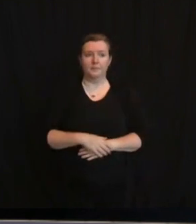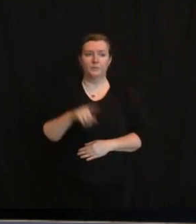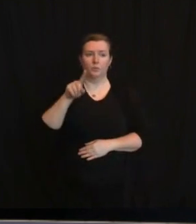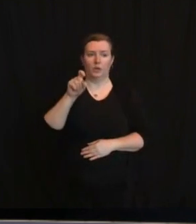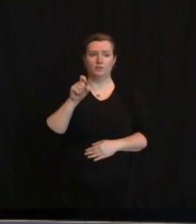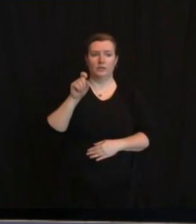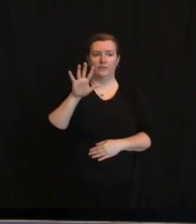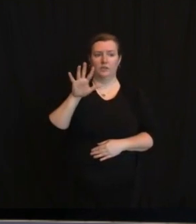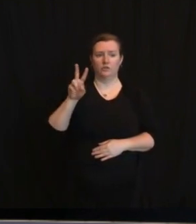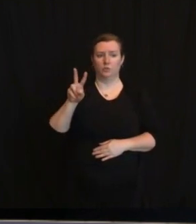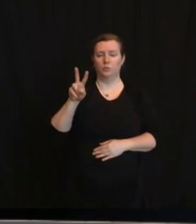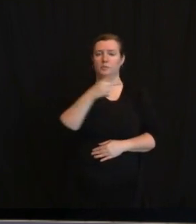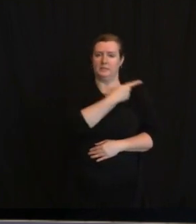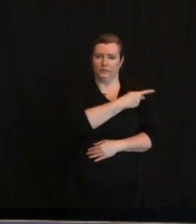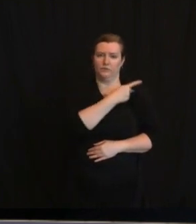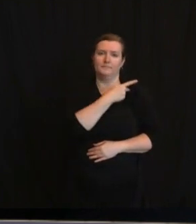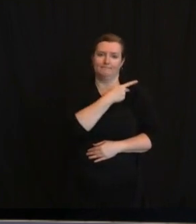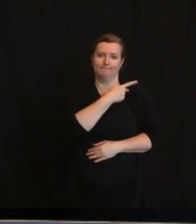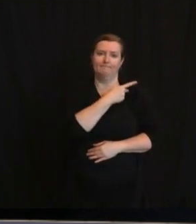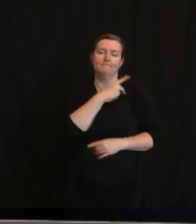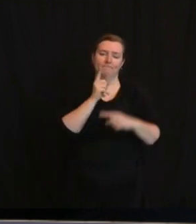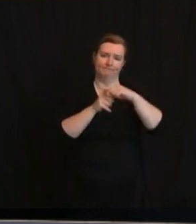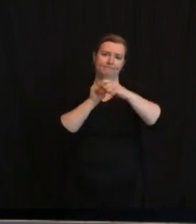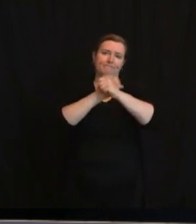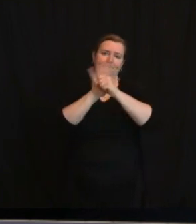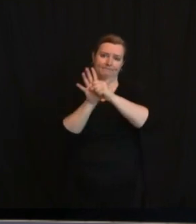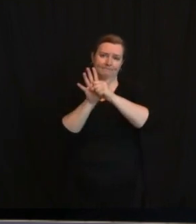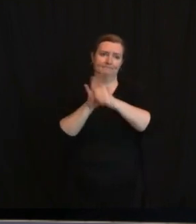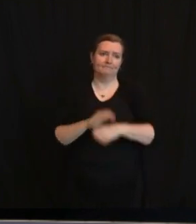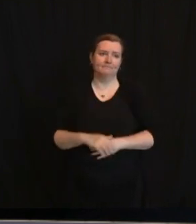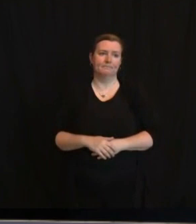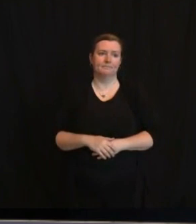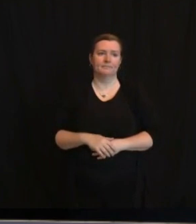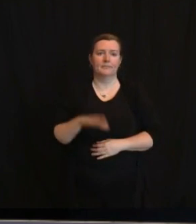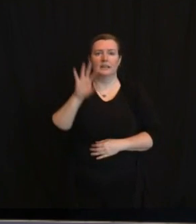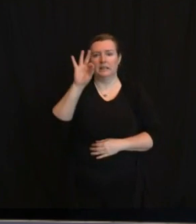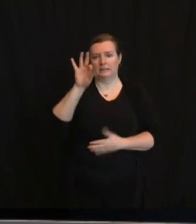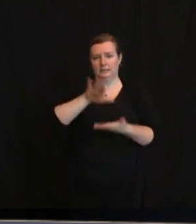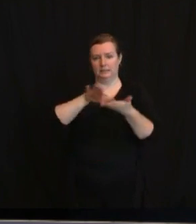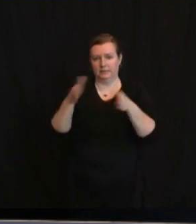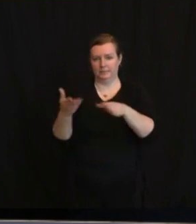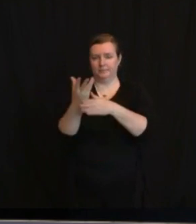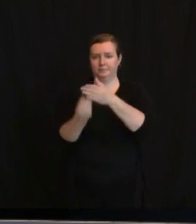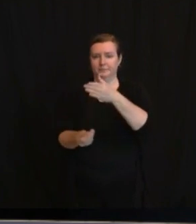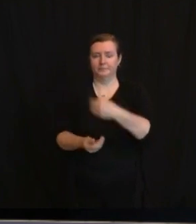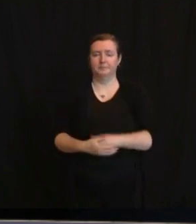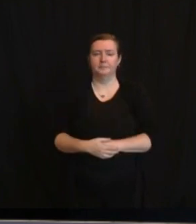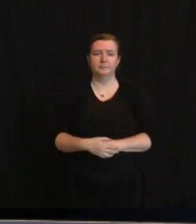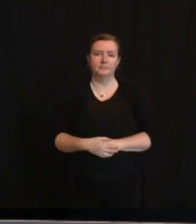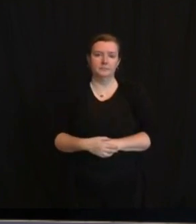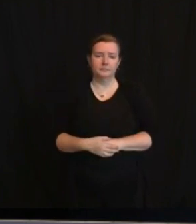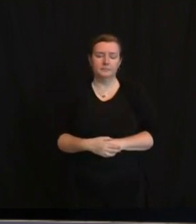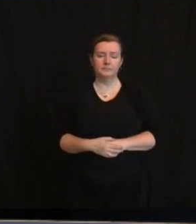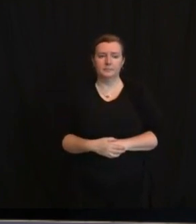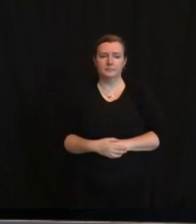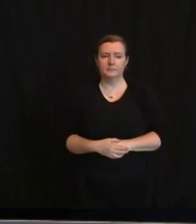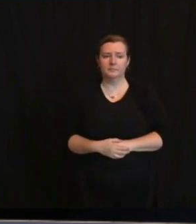FROM RESIDENTS IN PARAMUS. AT OUR STATE PSYCHIATRIC HOSPITAL, 152 PATIENTS TESTED